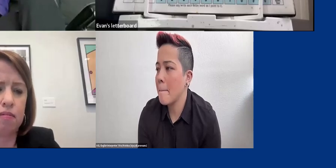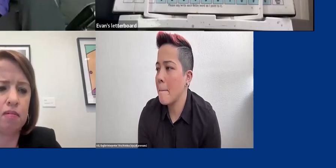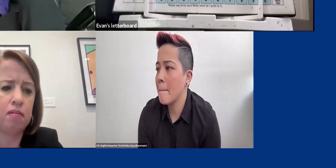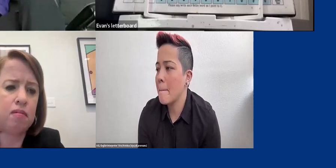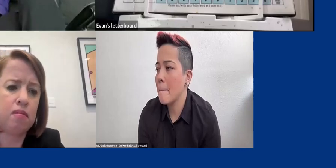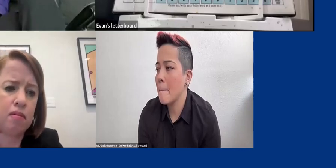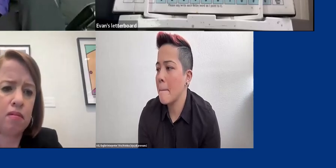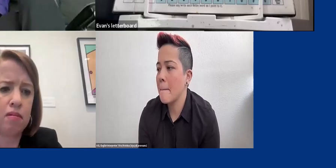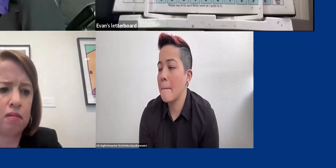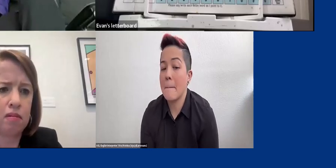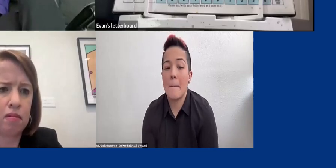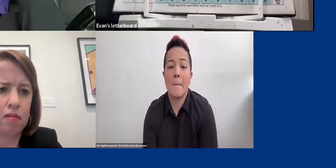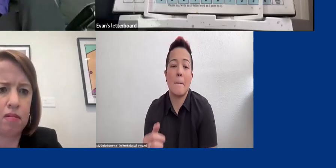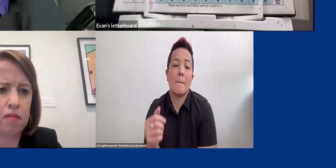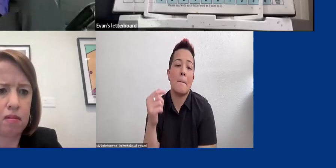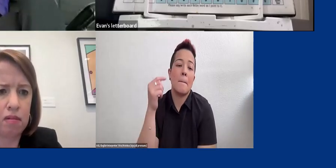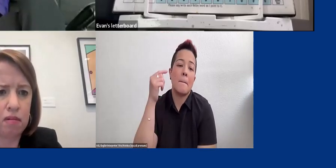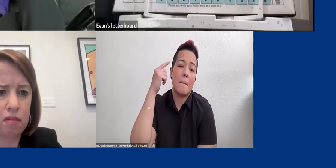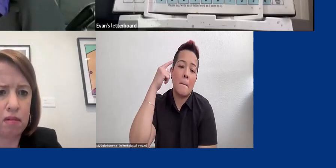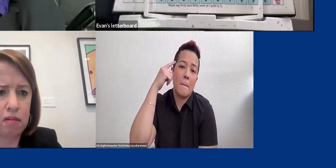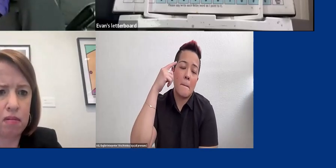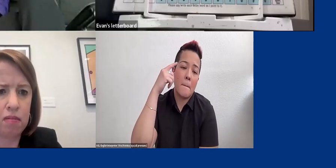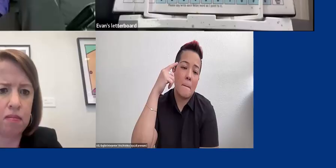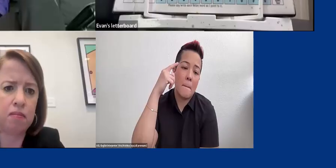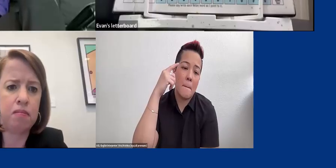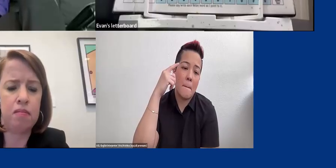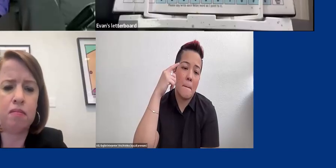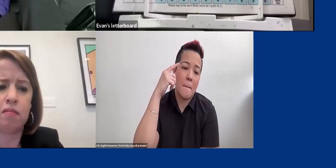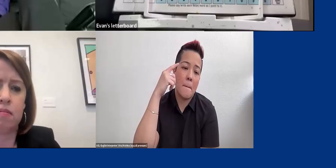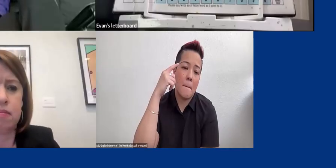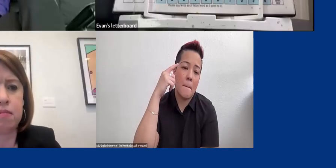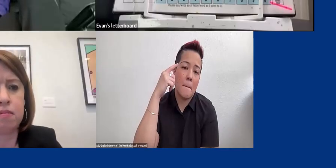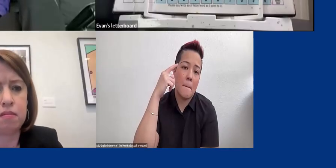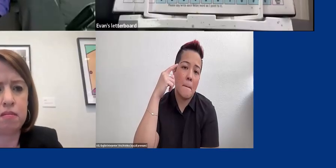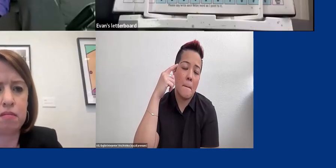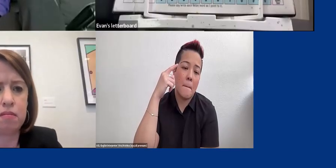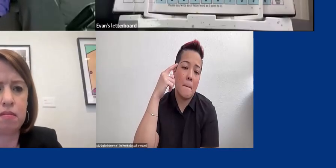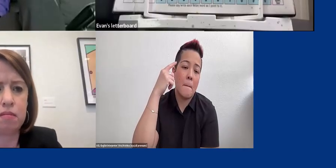So, L-O-N-G, for so long.